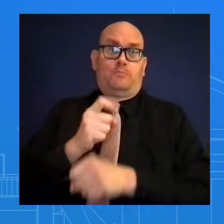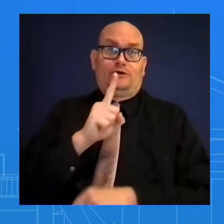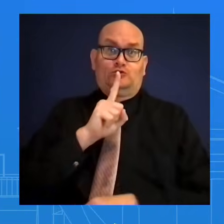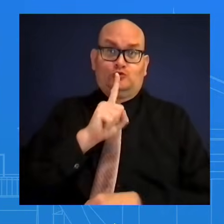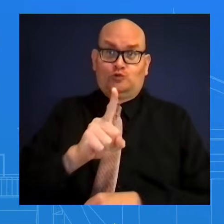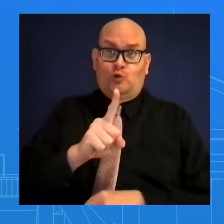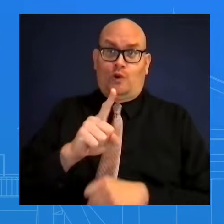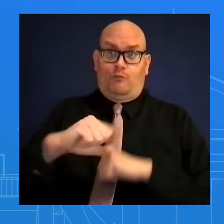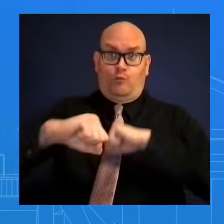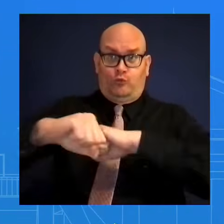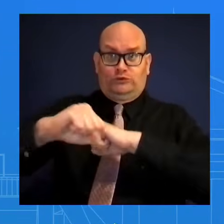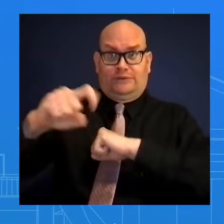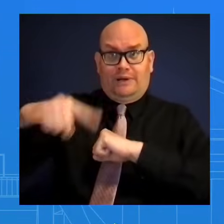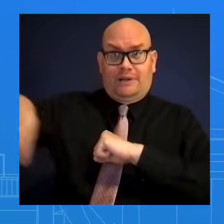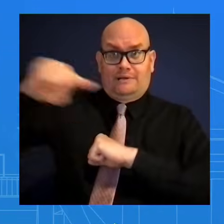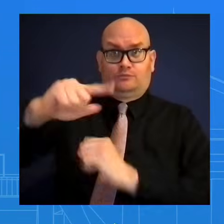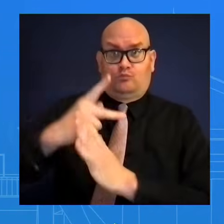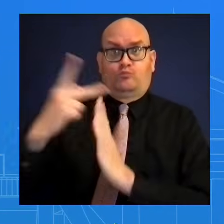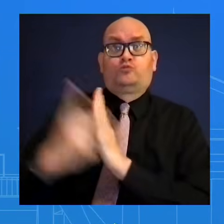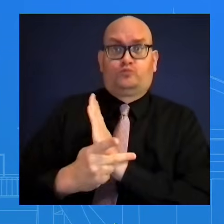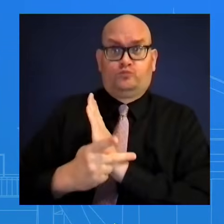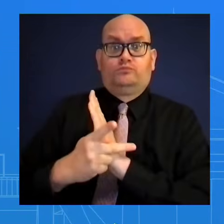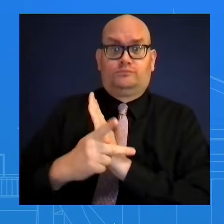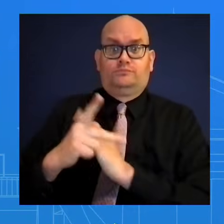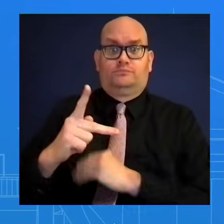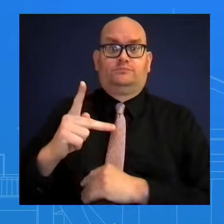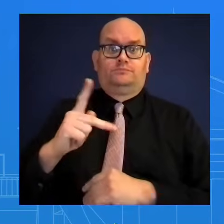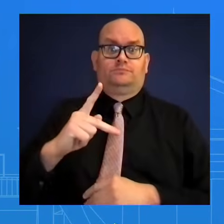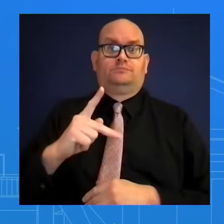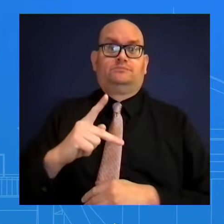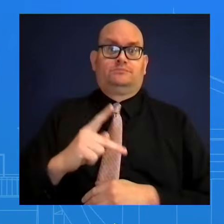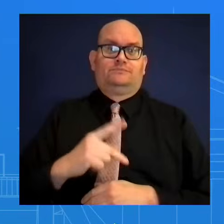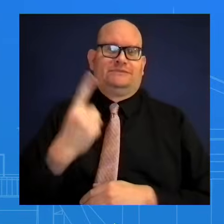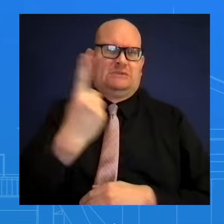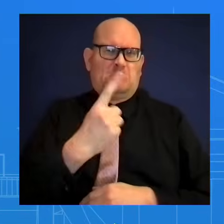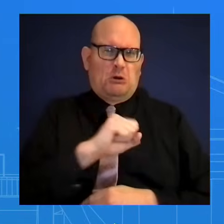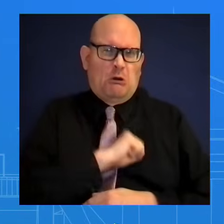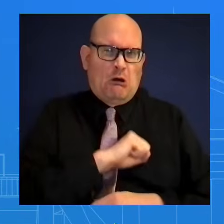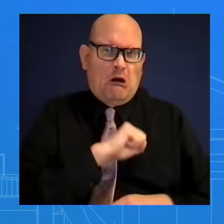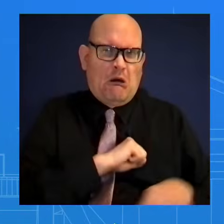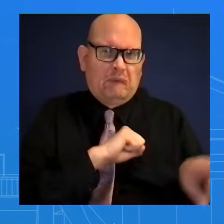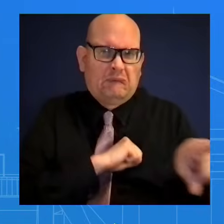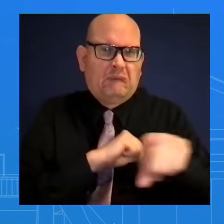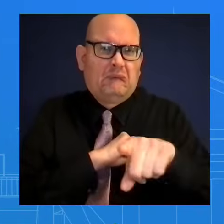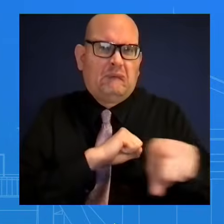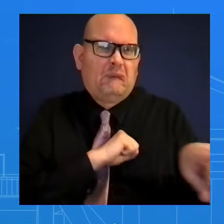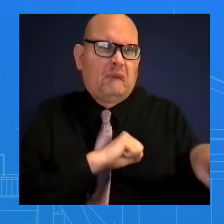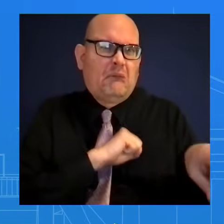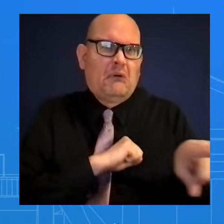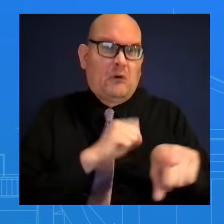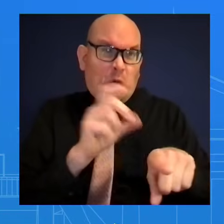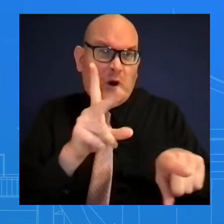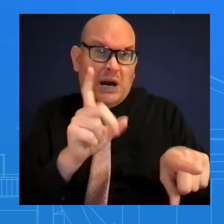Is someone okay? Someone is coughing out there. Is it you? Are you okay? I don't know who it is. I don't know if they want water.